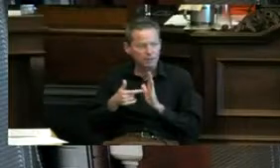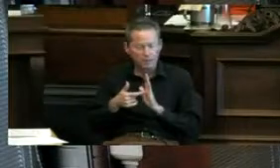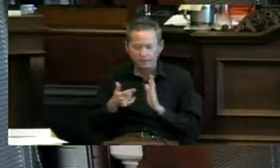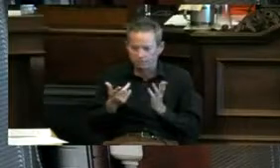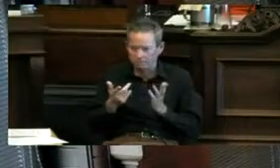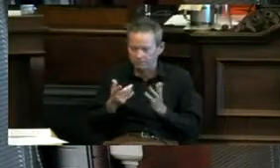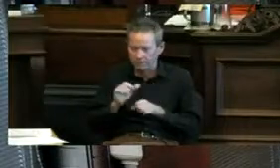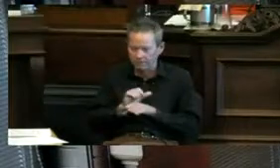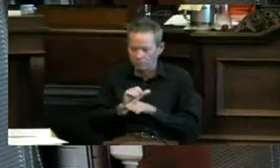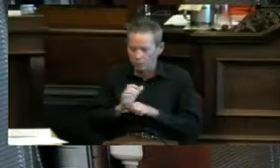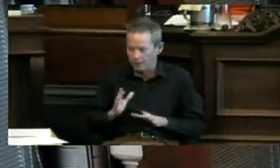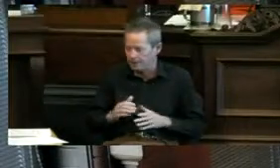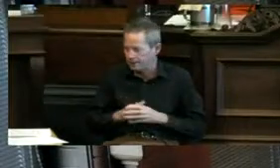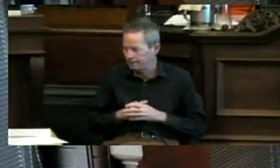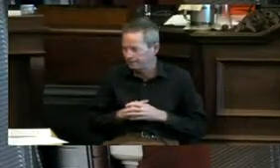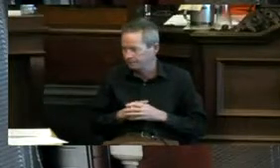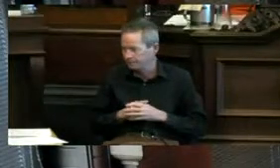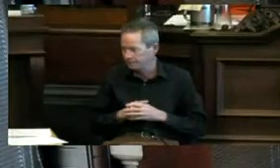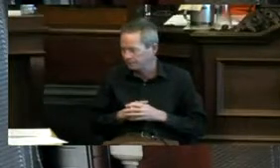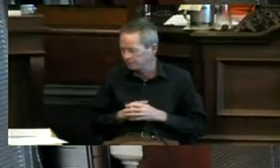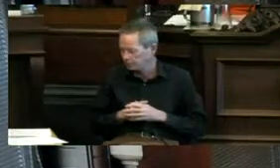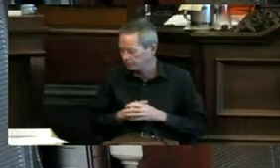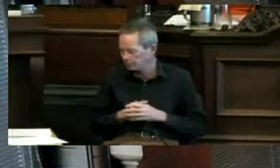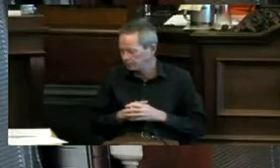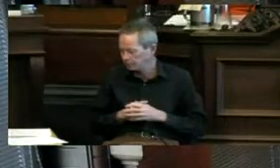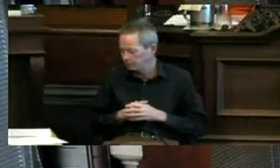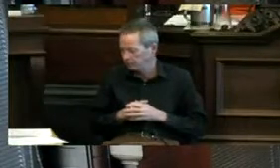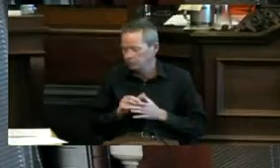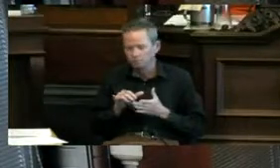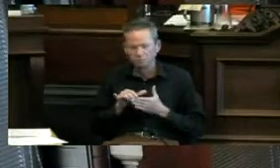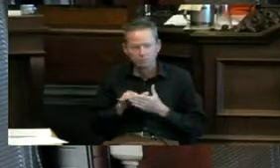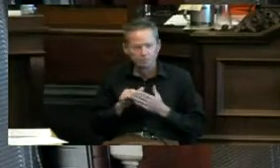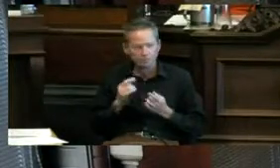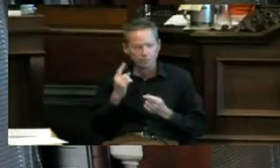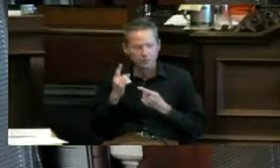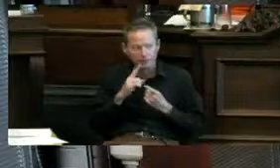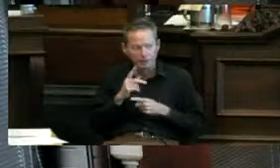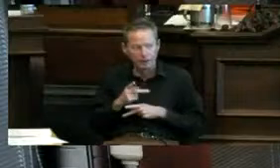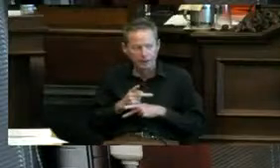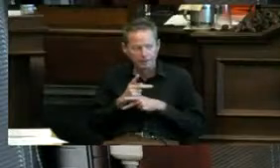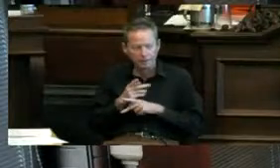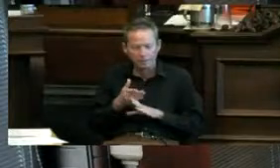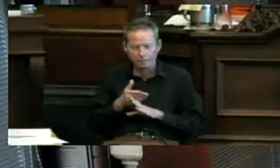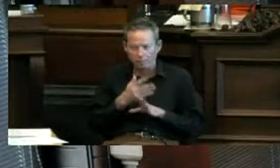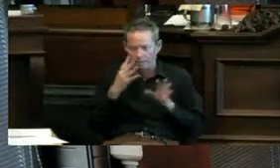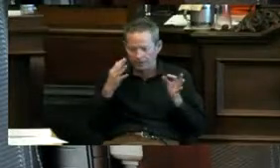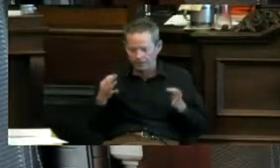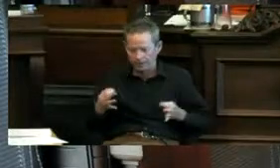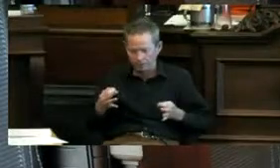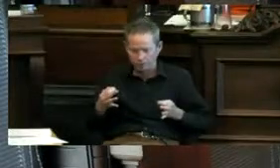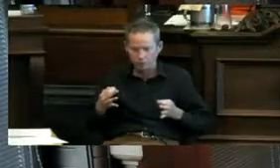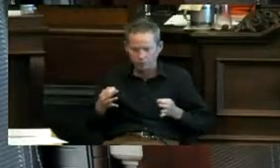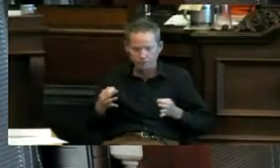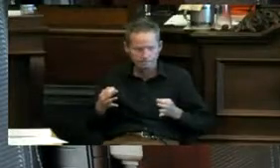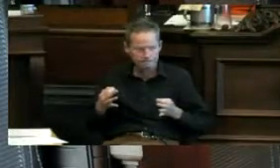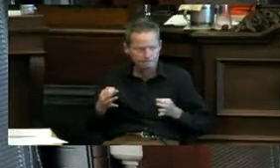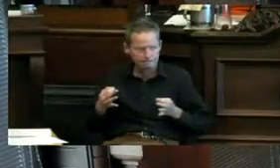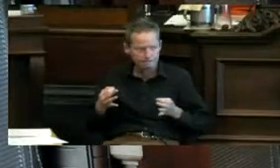management, which means all the employees are represented at the